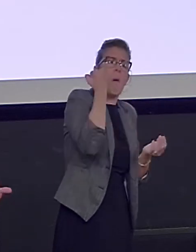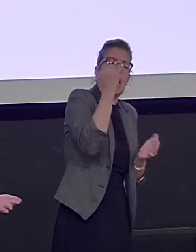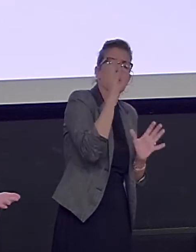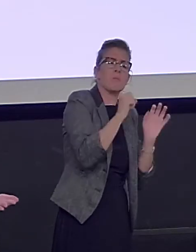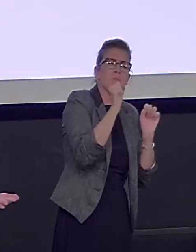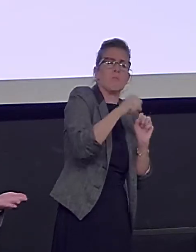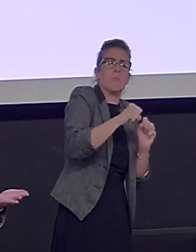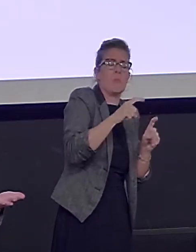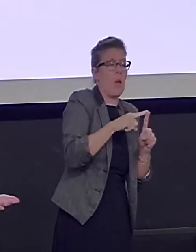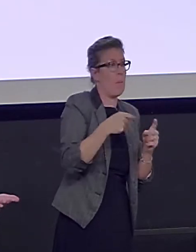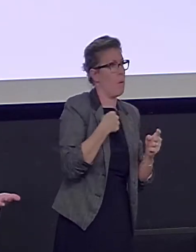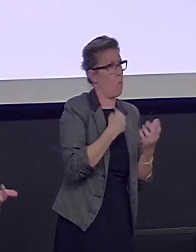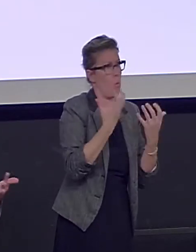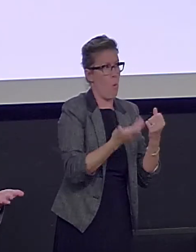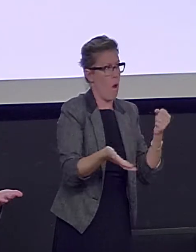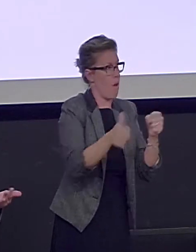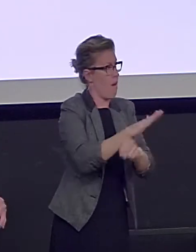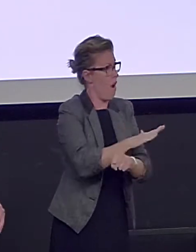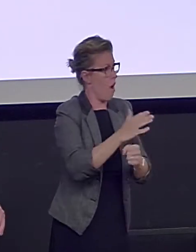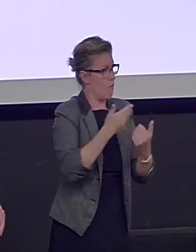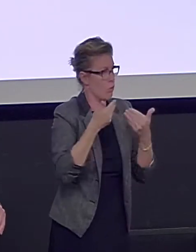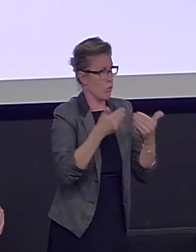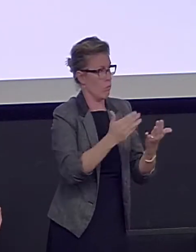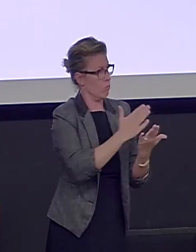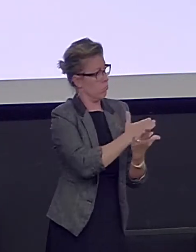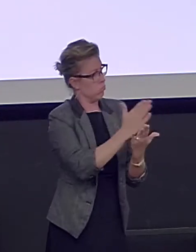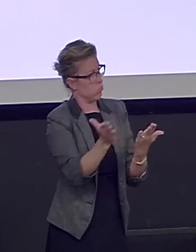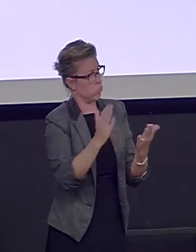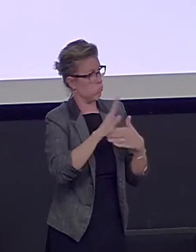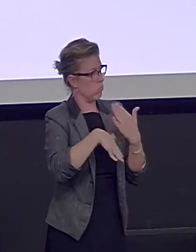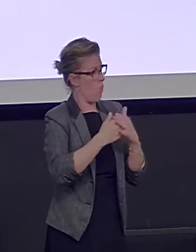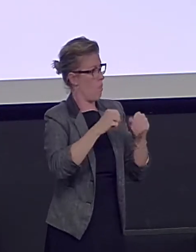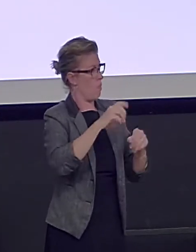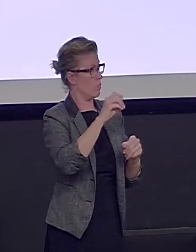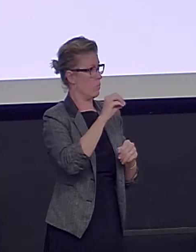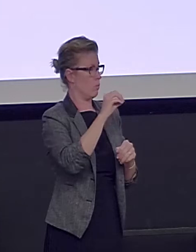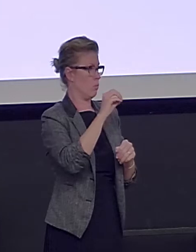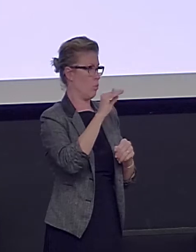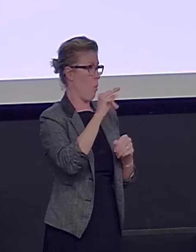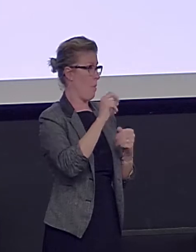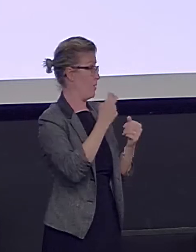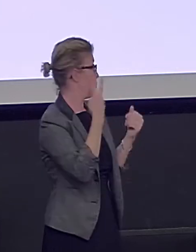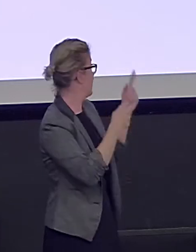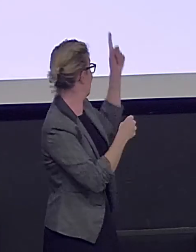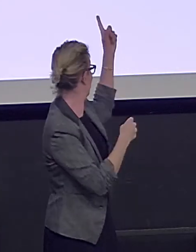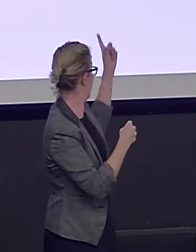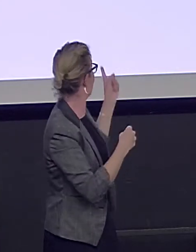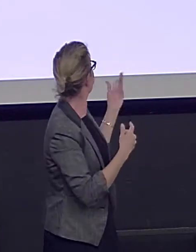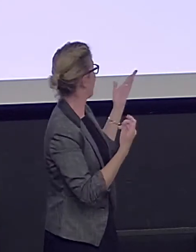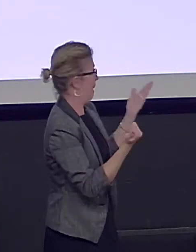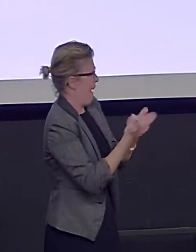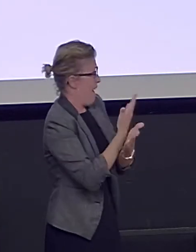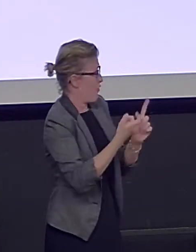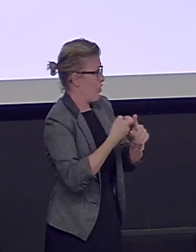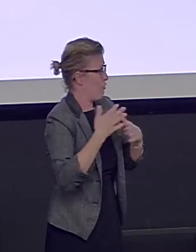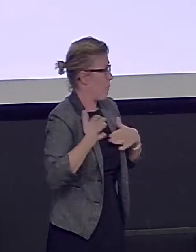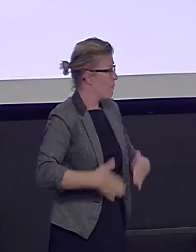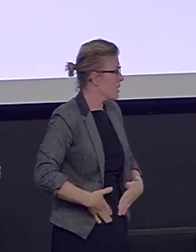we wanted to cover the range of domains. And as you can see there, it went from everything from physical development all the way down